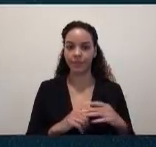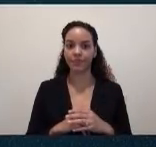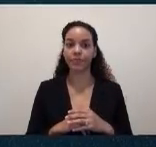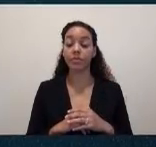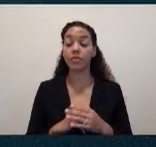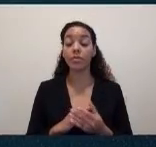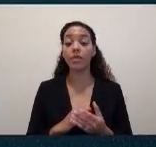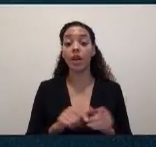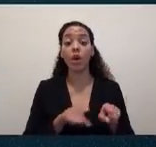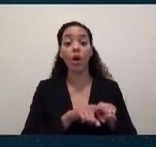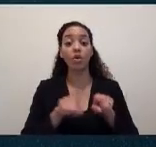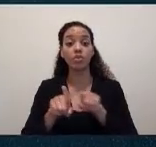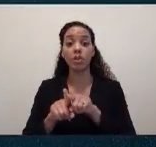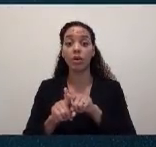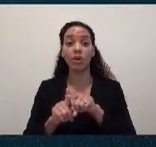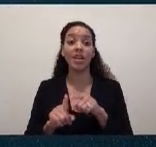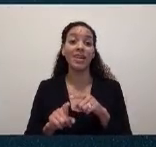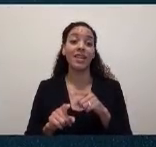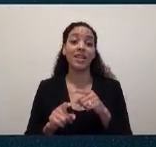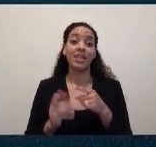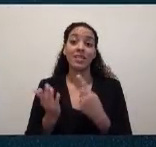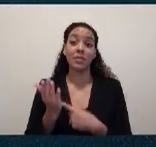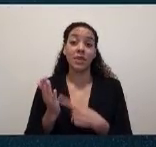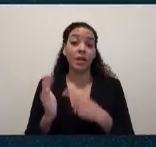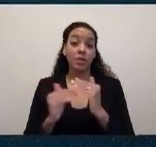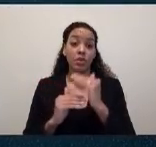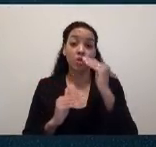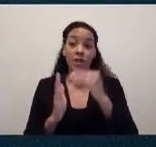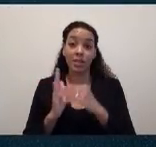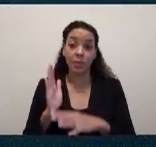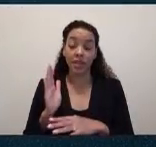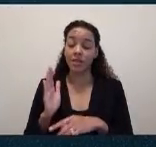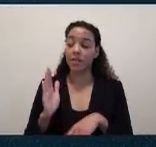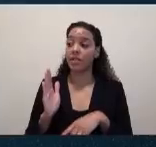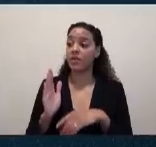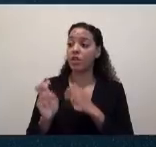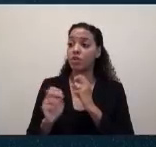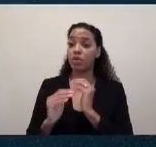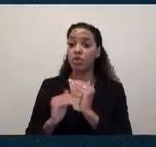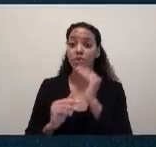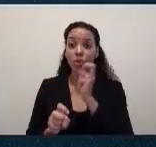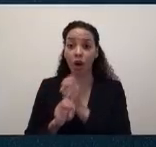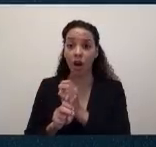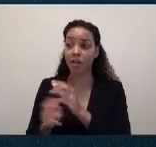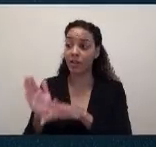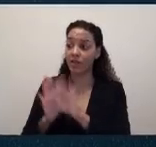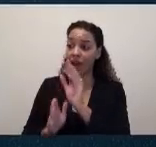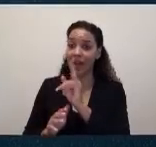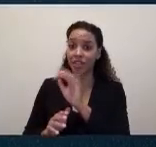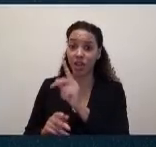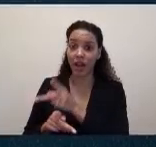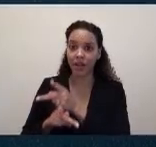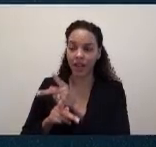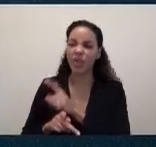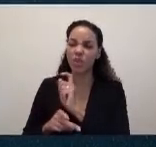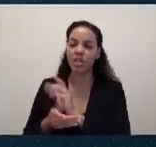is it's too expensive and too hard to find childcare, and we need to make it easier. And so there's a supply and demand issue at play here